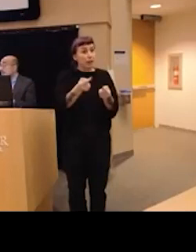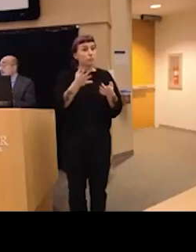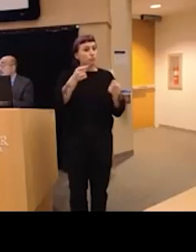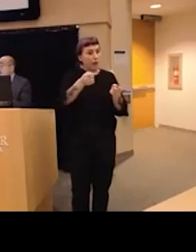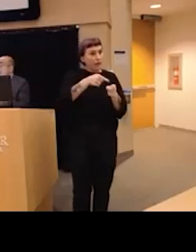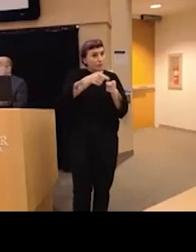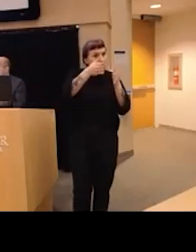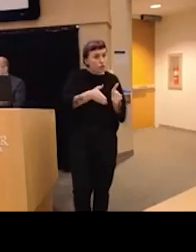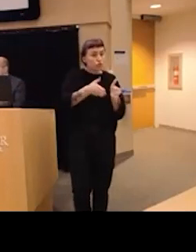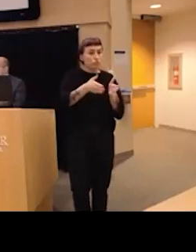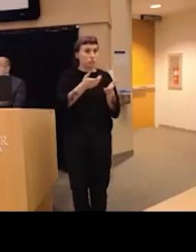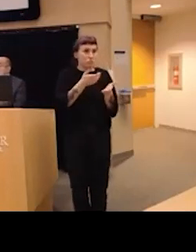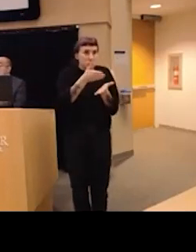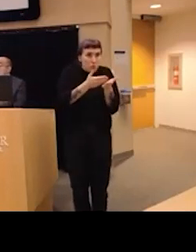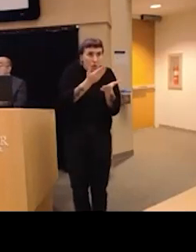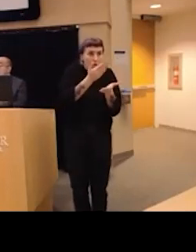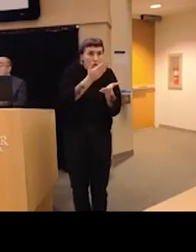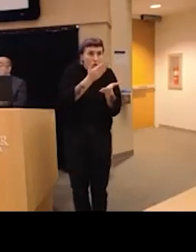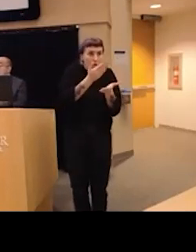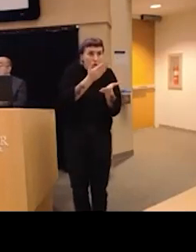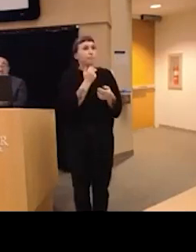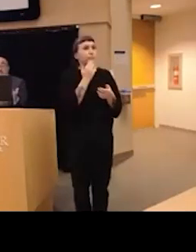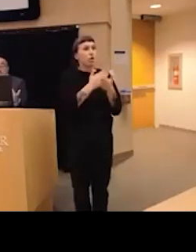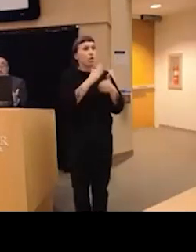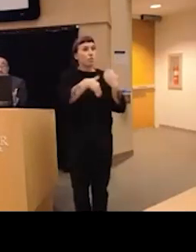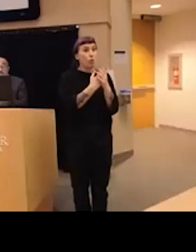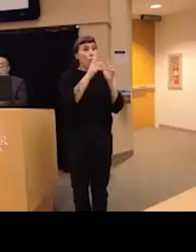actually kind of a small piece of the whole issue because there aren't that many pain specialists